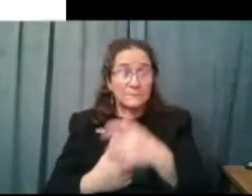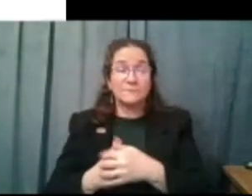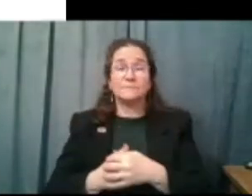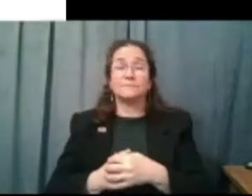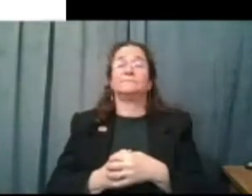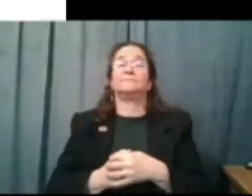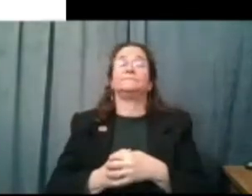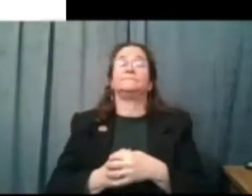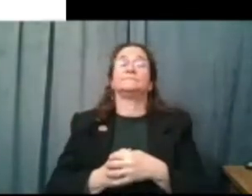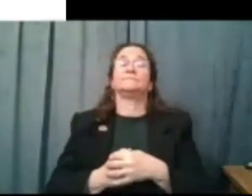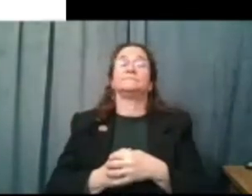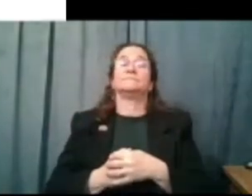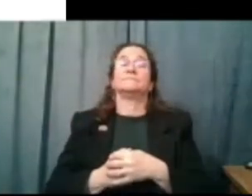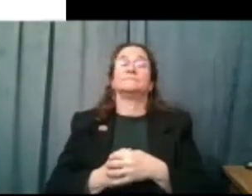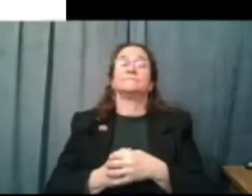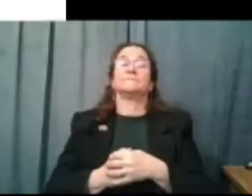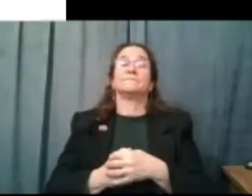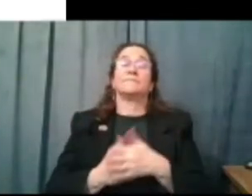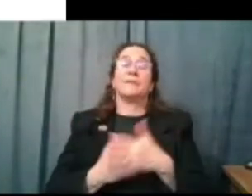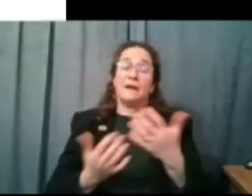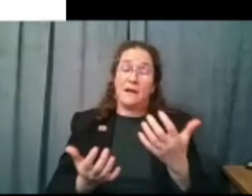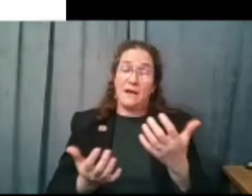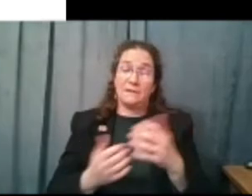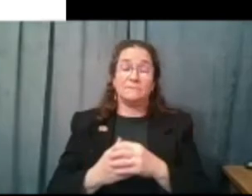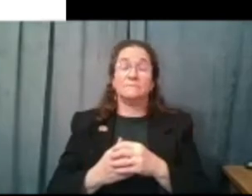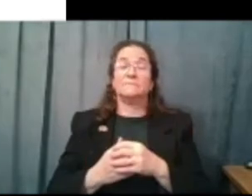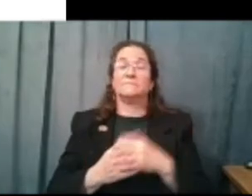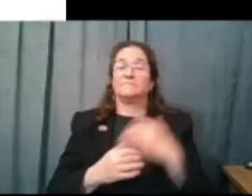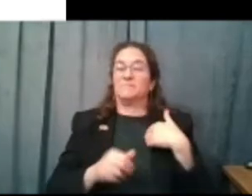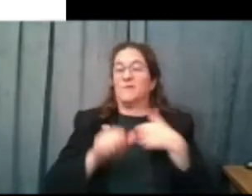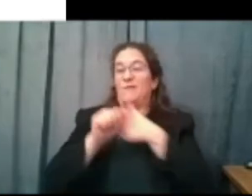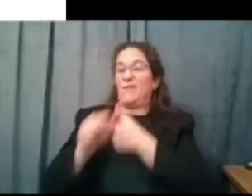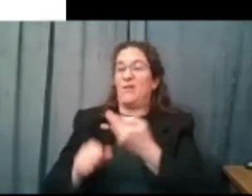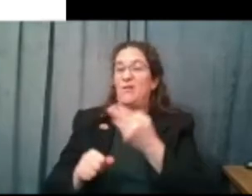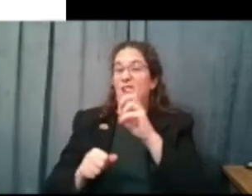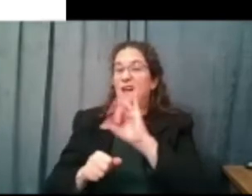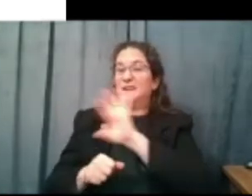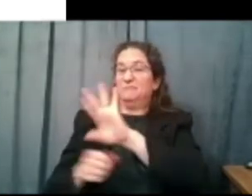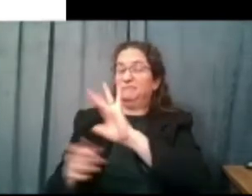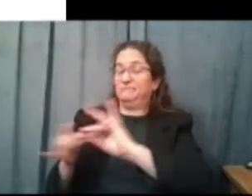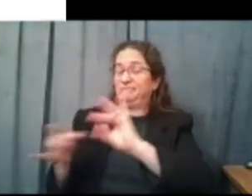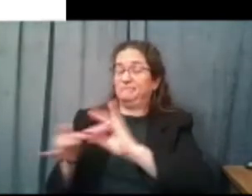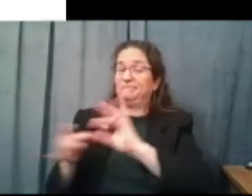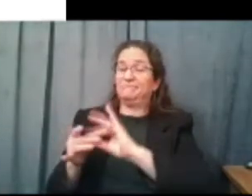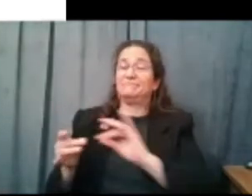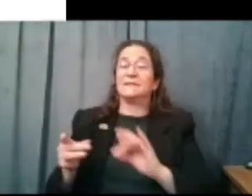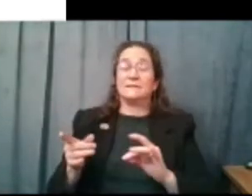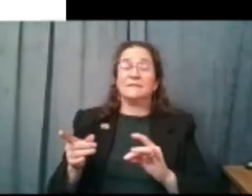and as Heidi has said, numerous times, post in the chat box.